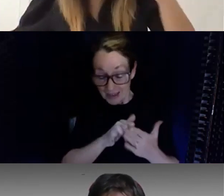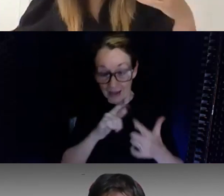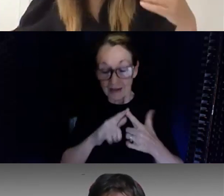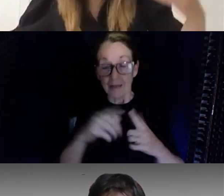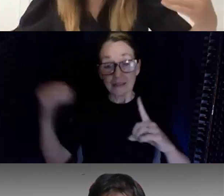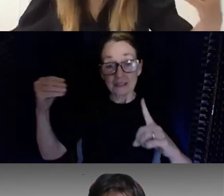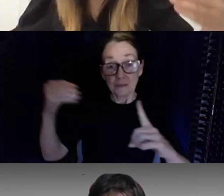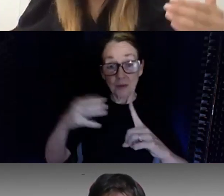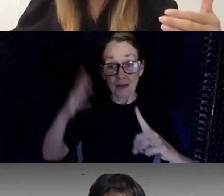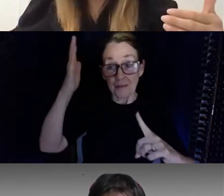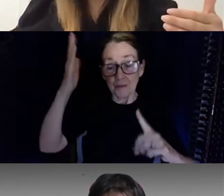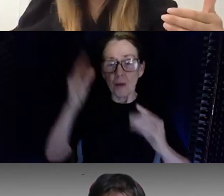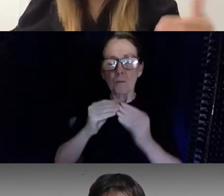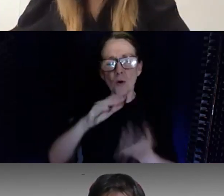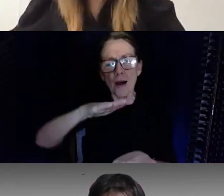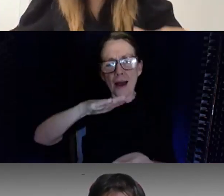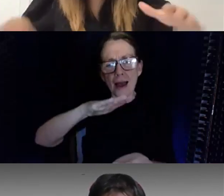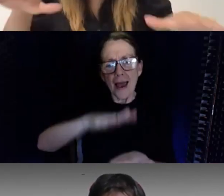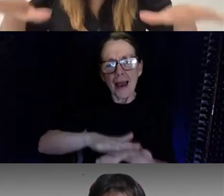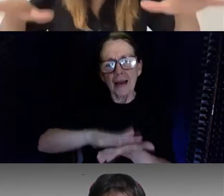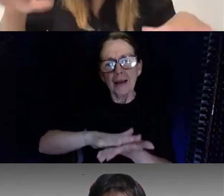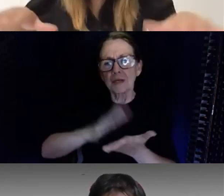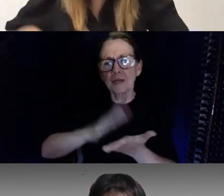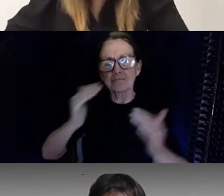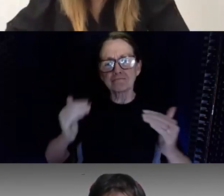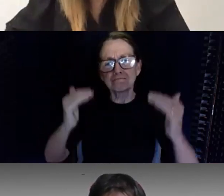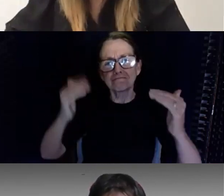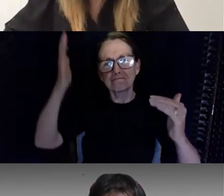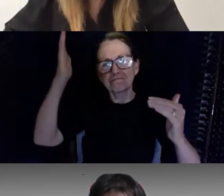SO WE GOT THAT FOR THE COMMUNITY.